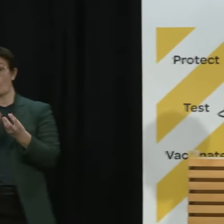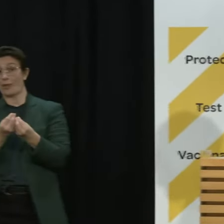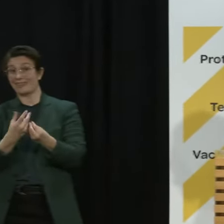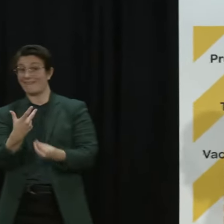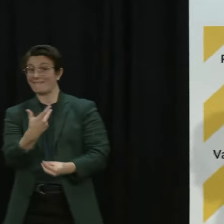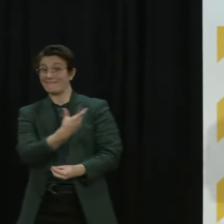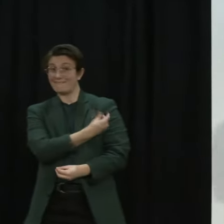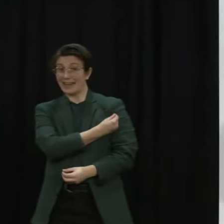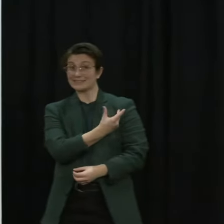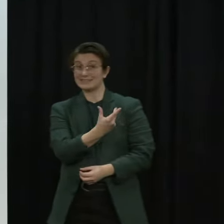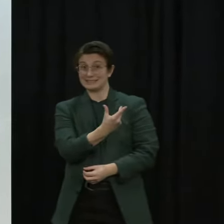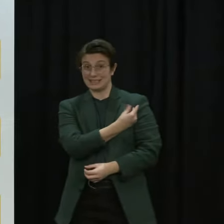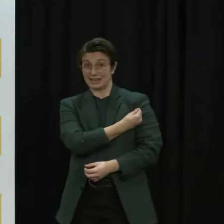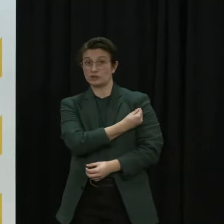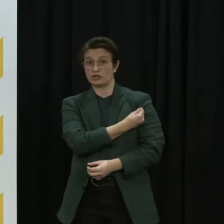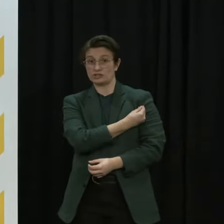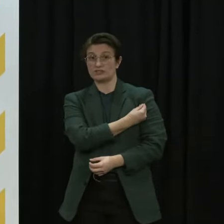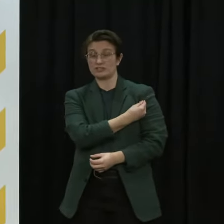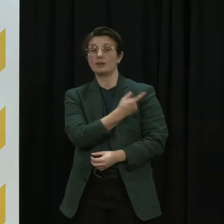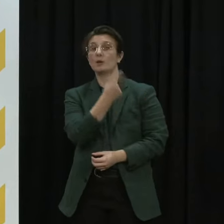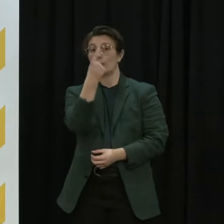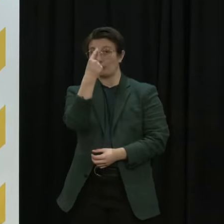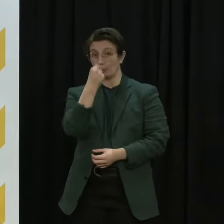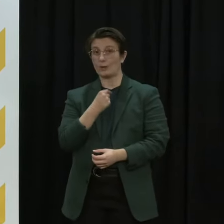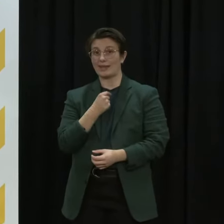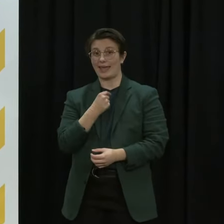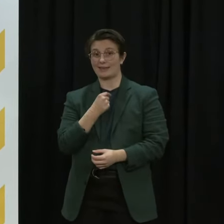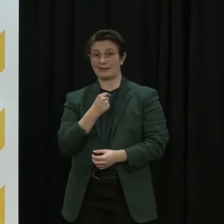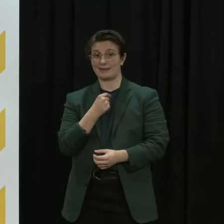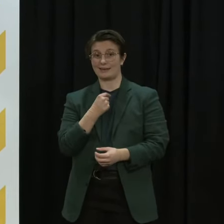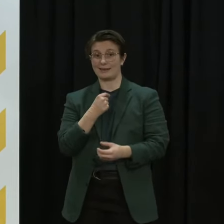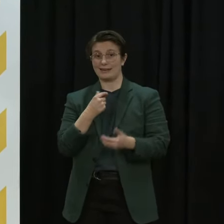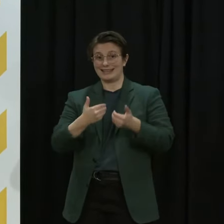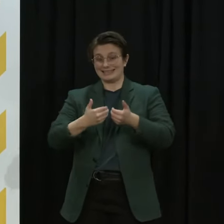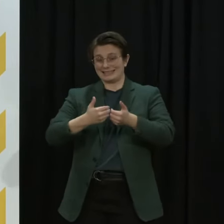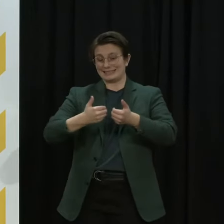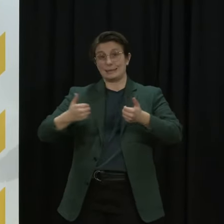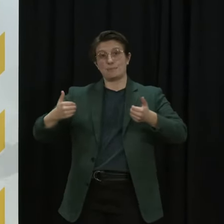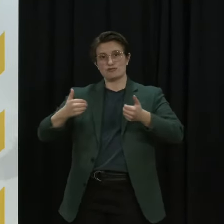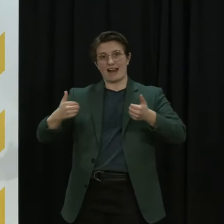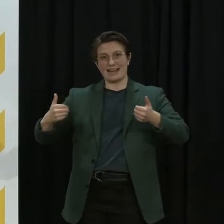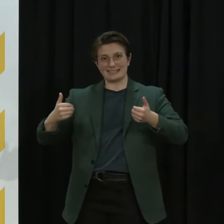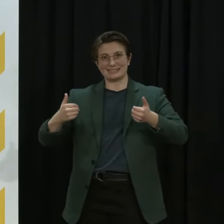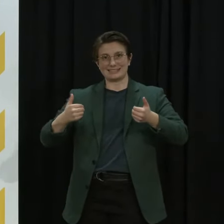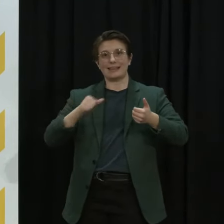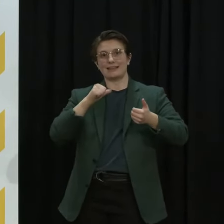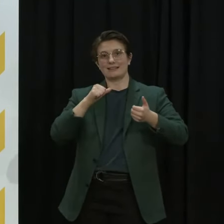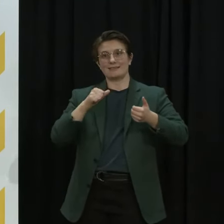Saying everywhere inevitably, I'm not sure about that. It's going to be difficult to control. There is a point I would make in addition to that.